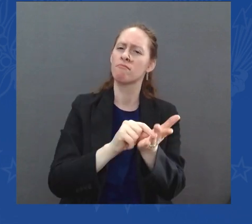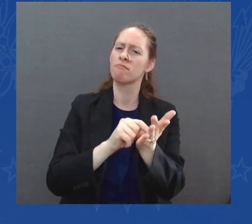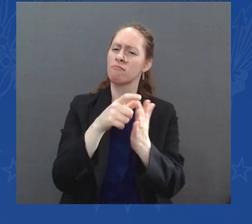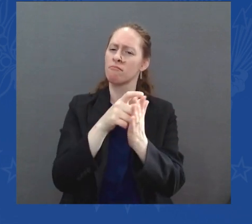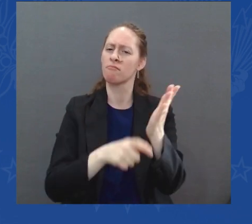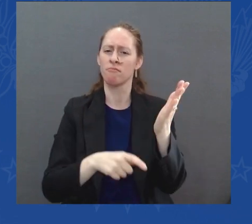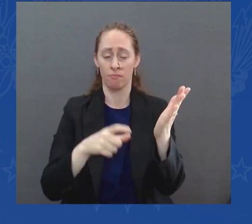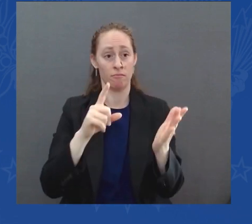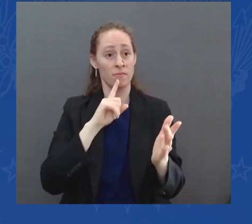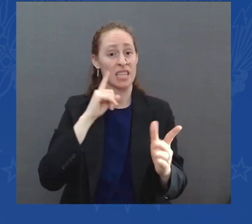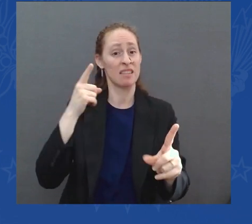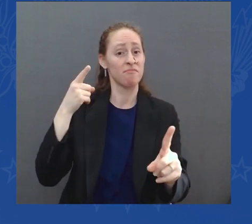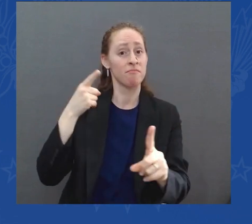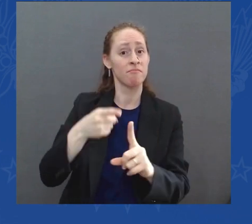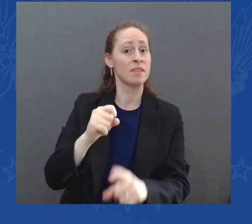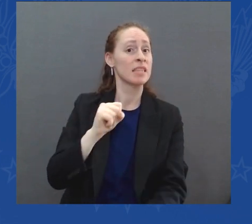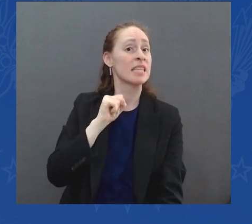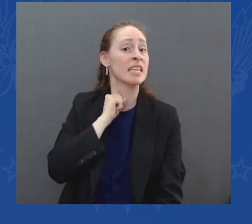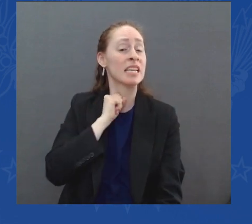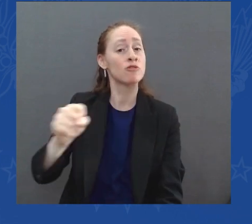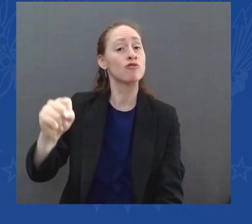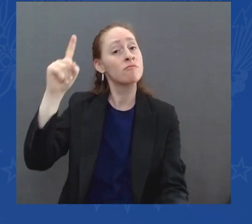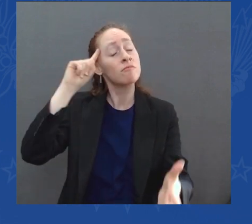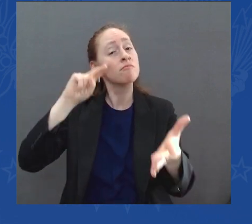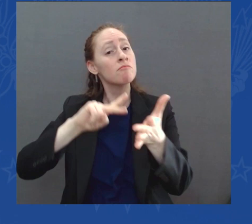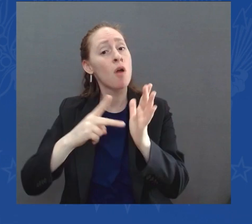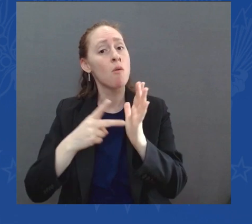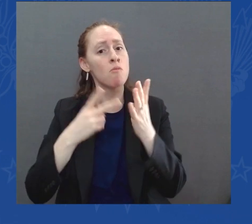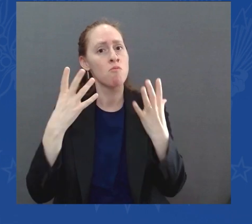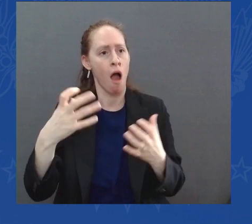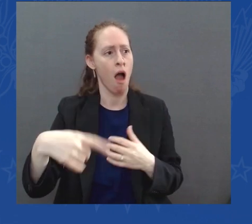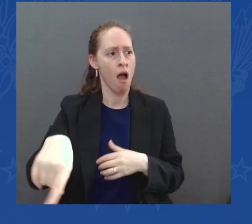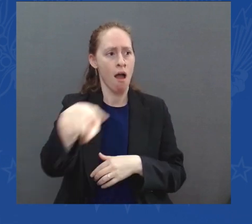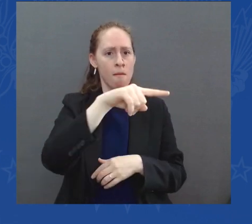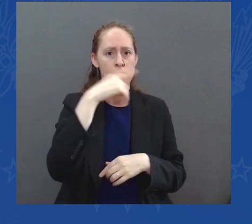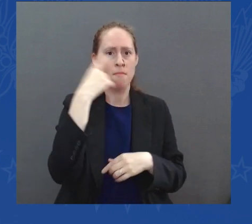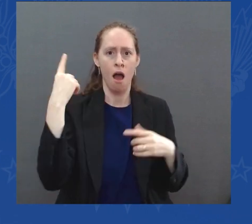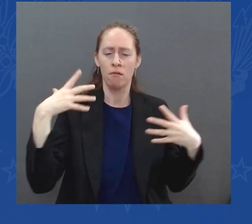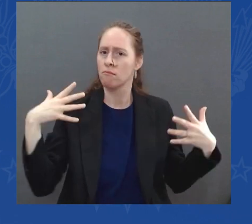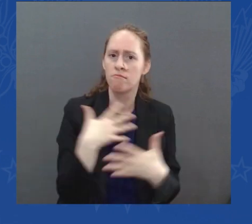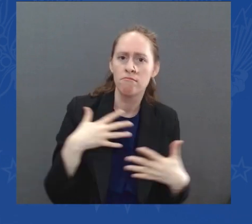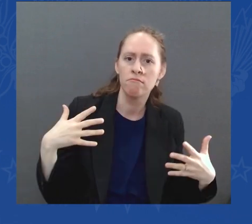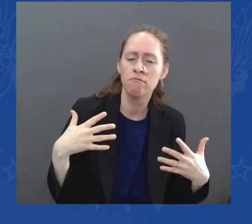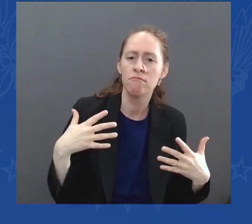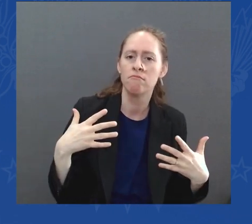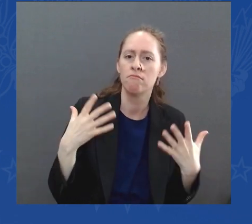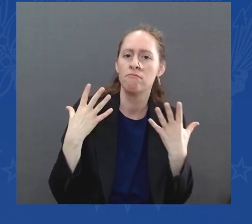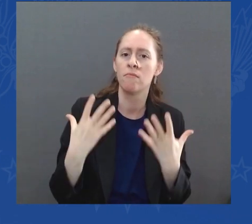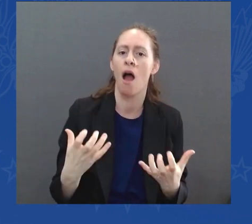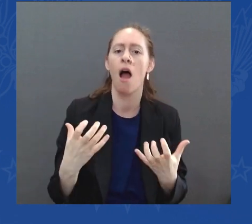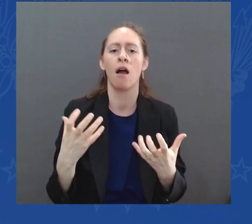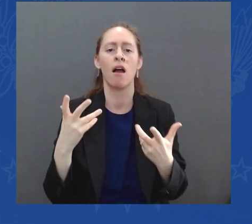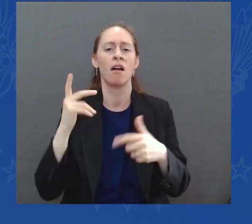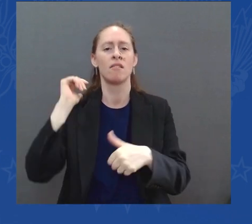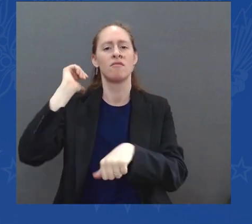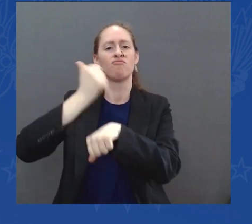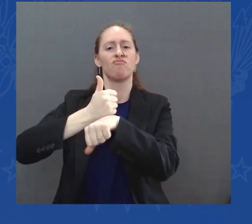and economic hierarchy based on race. And for that, her life was threatened.